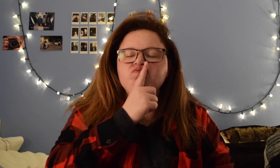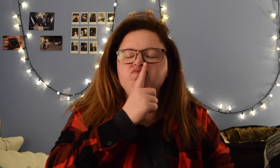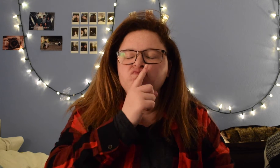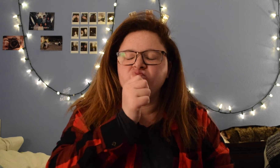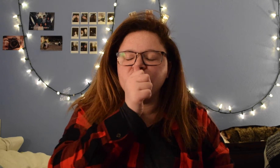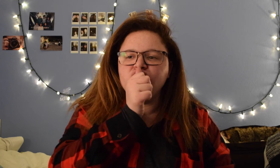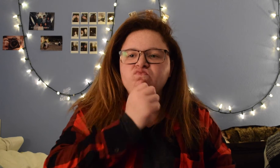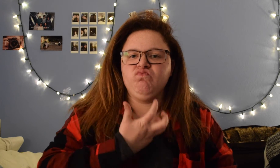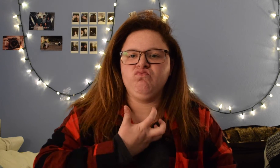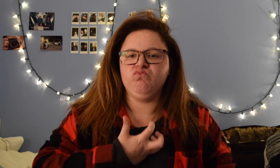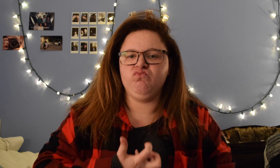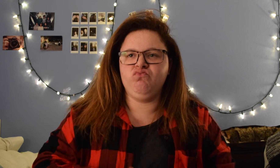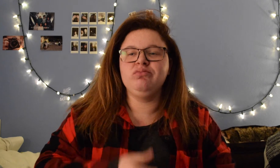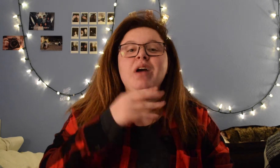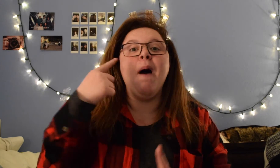I tried to suck it up and ignore her